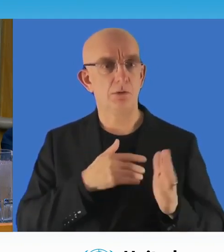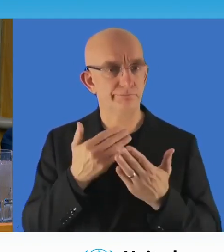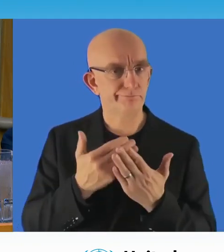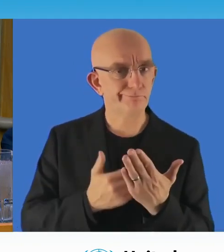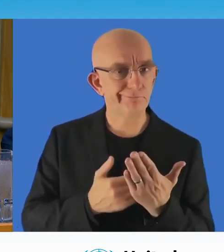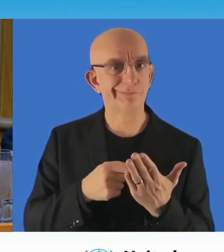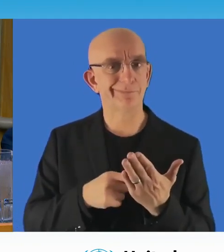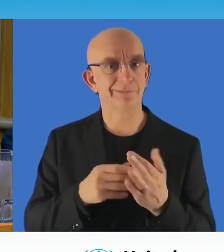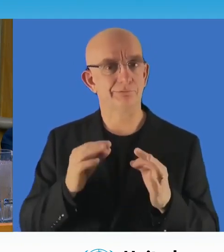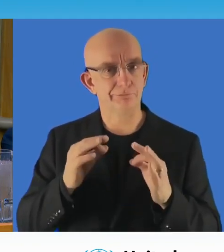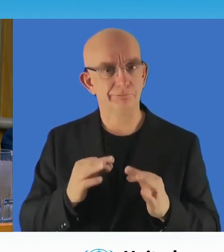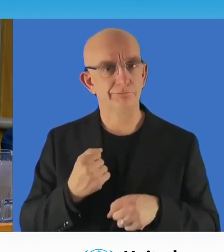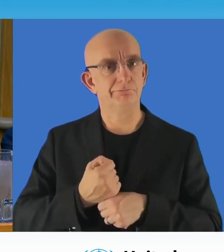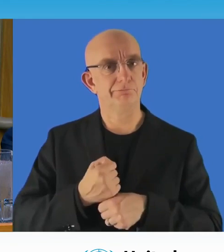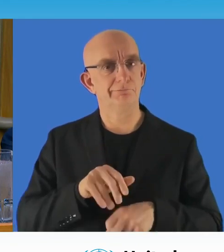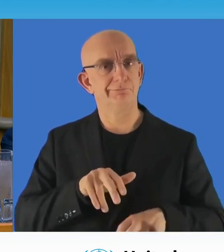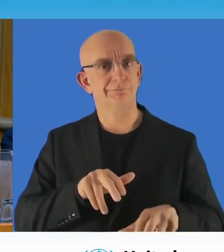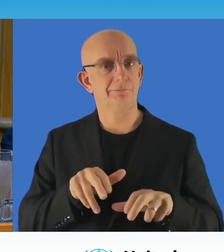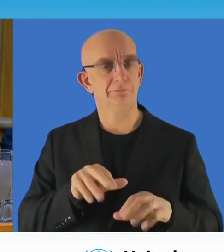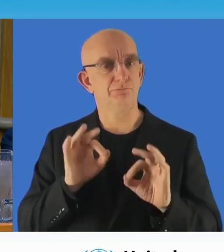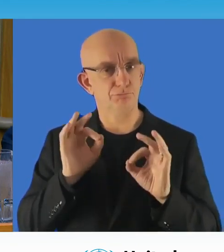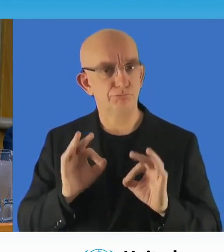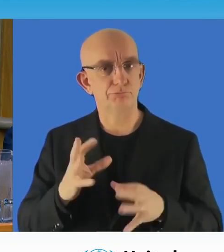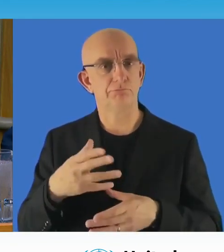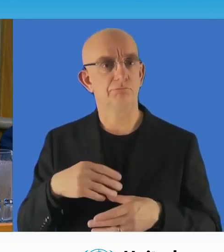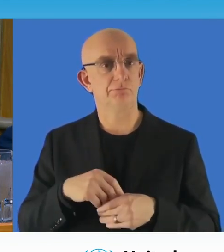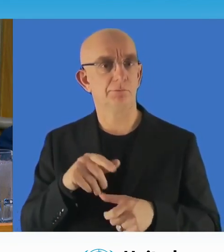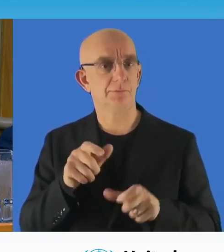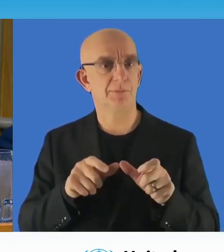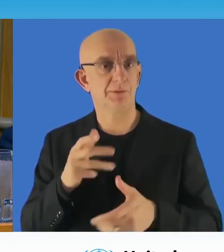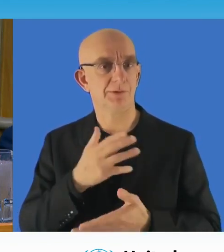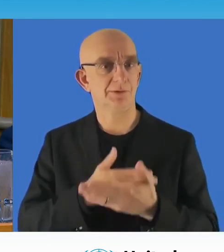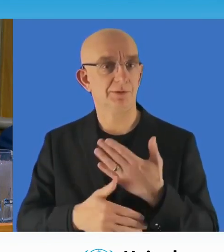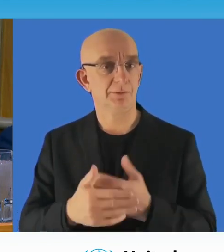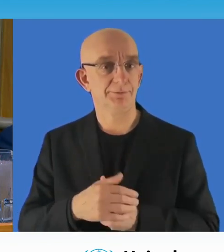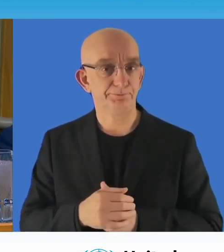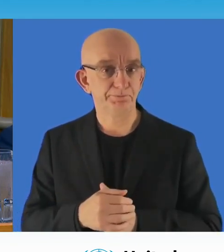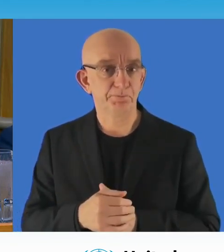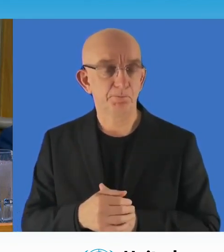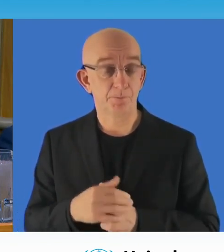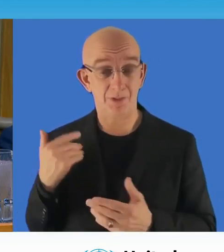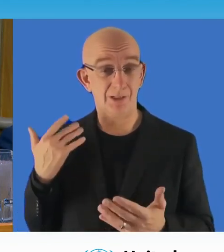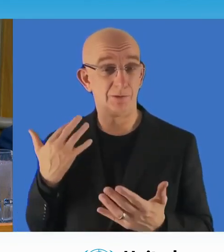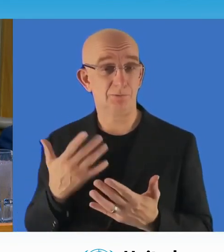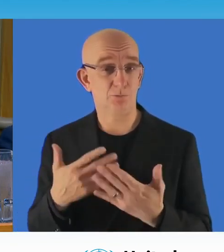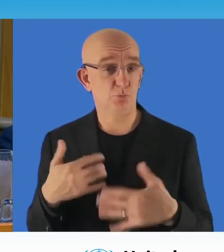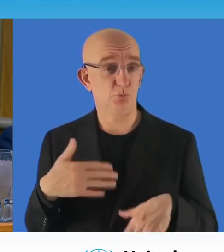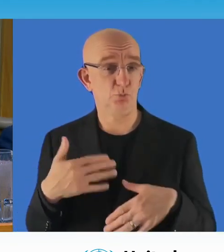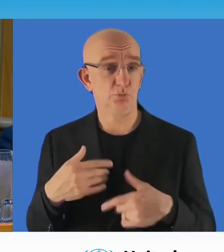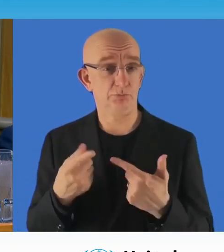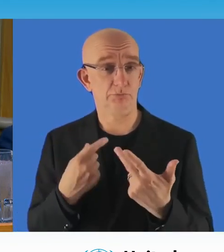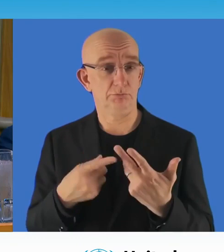progress has been made since the adoption of the convention almost 20 years ago but still